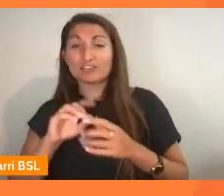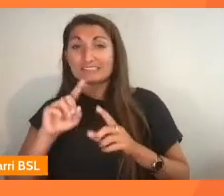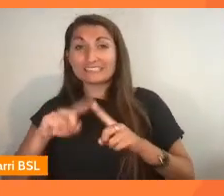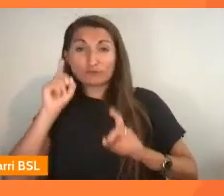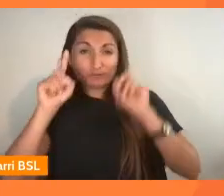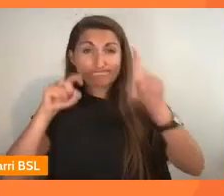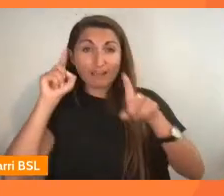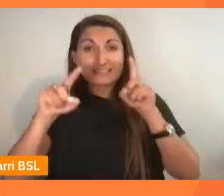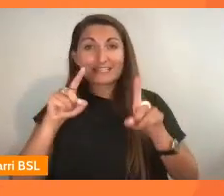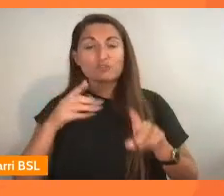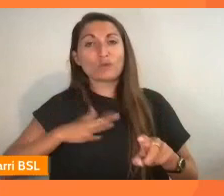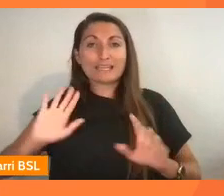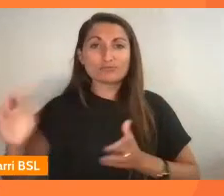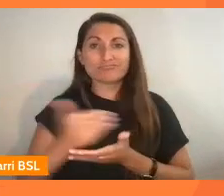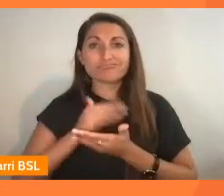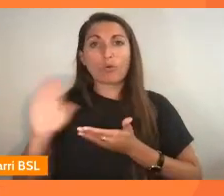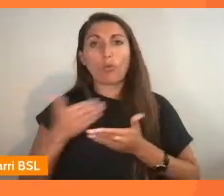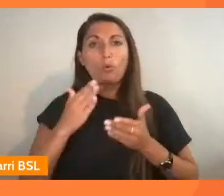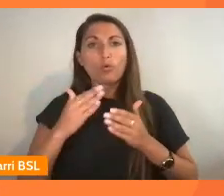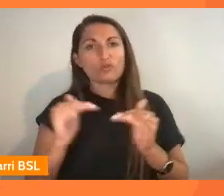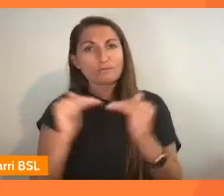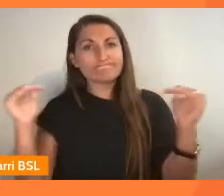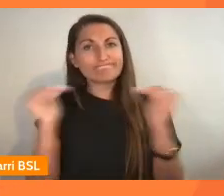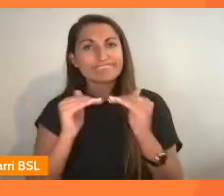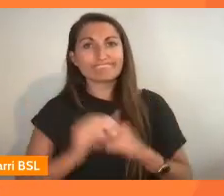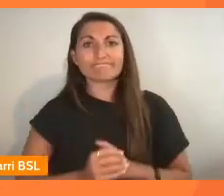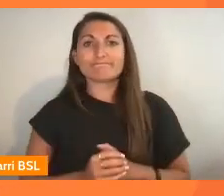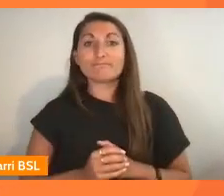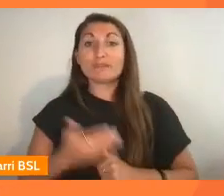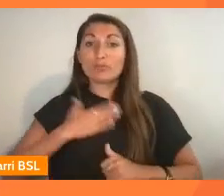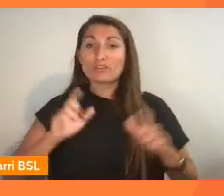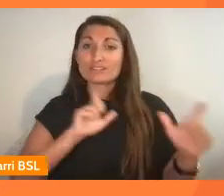So we want to continue to create immersive experiences for audiences that